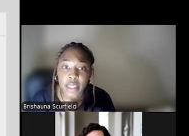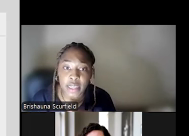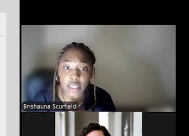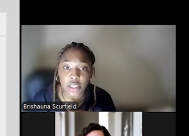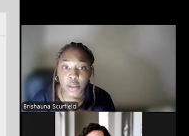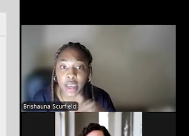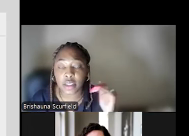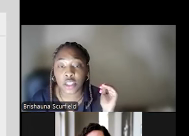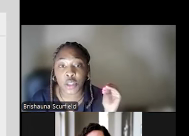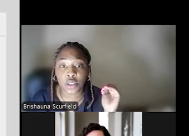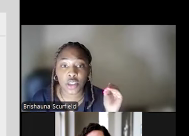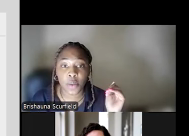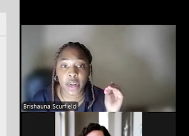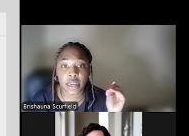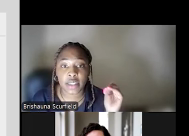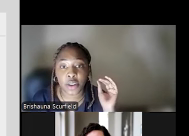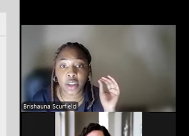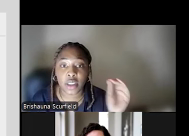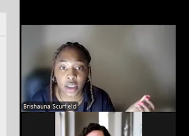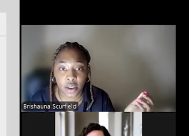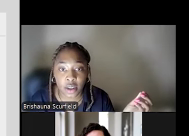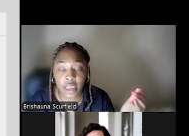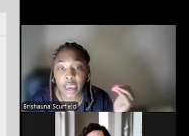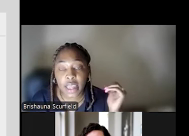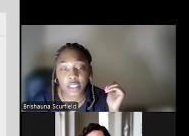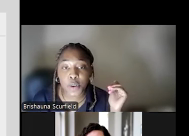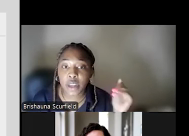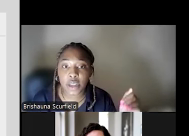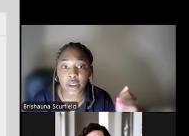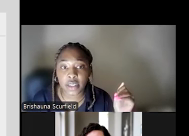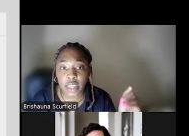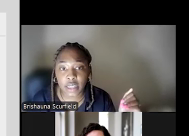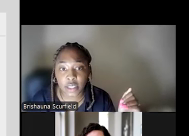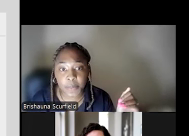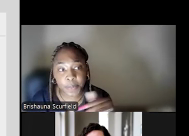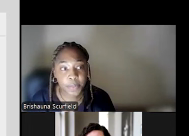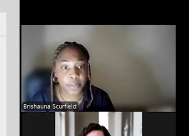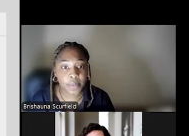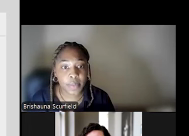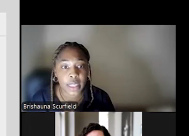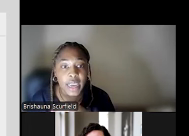this so that users know what it is that they're clicking on and that it's more clear and concise.